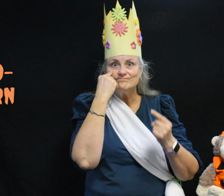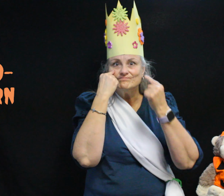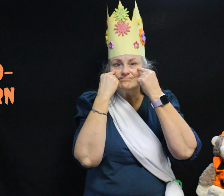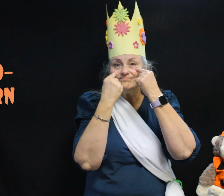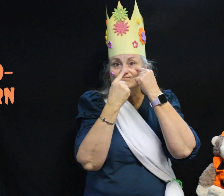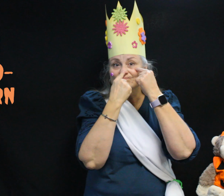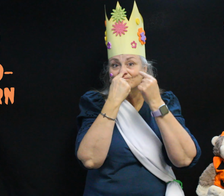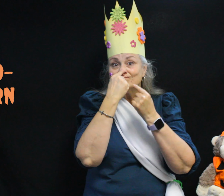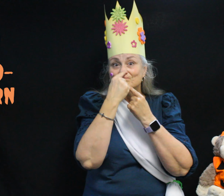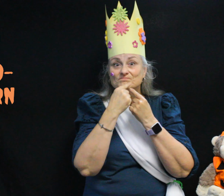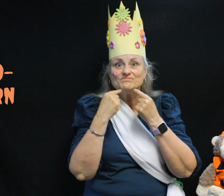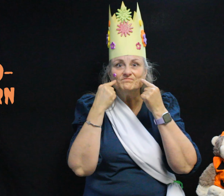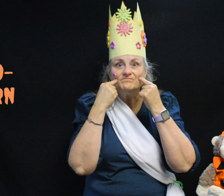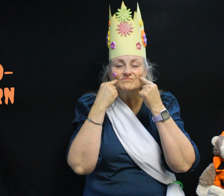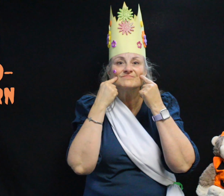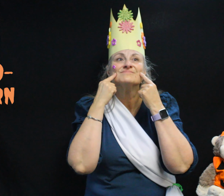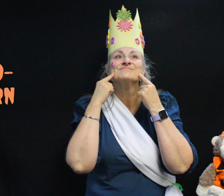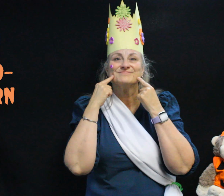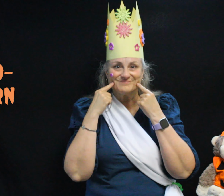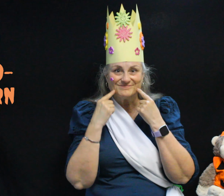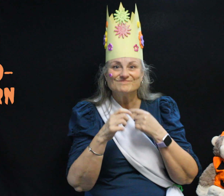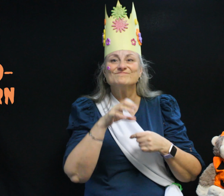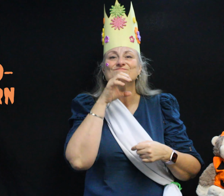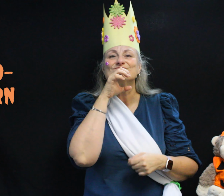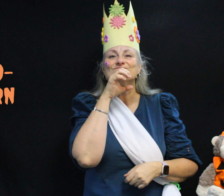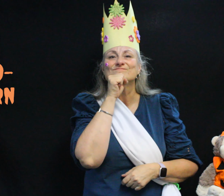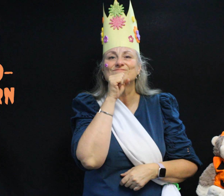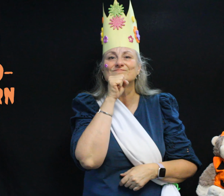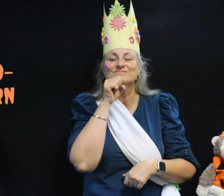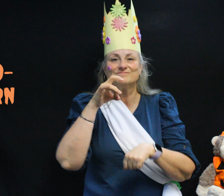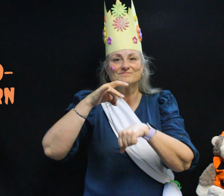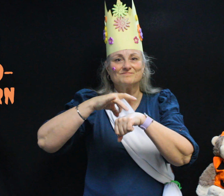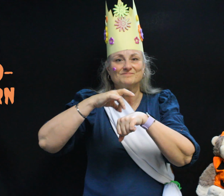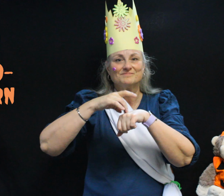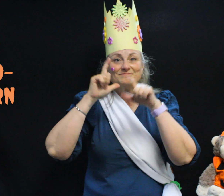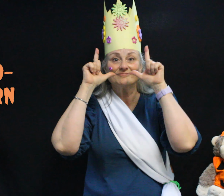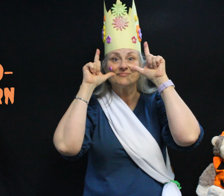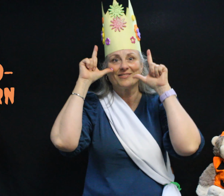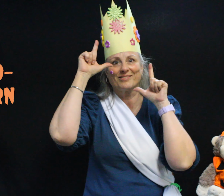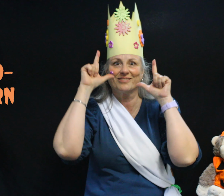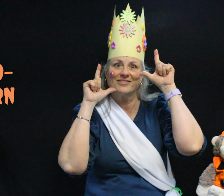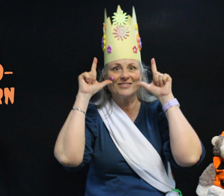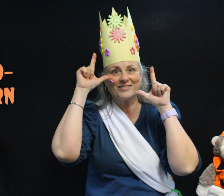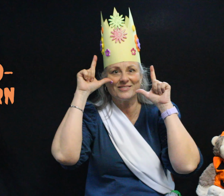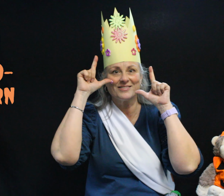that's a Jack-O-Lantern. You sign it like this.